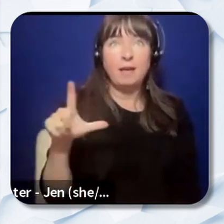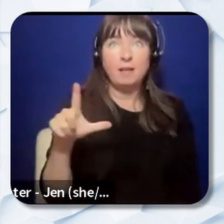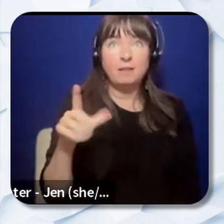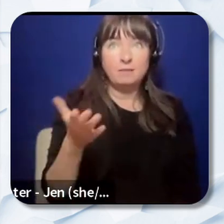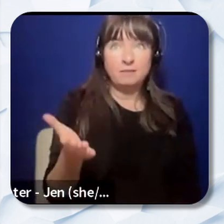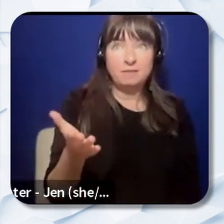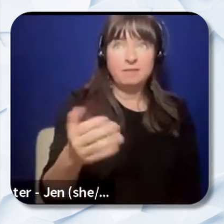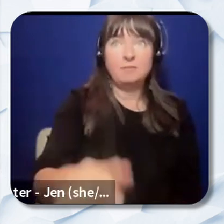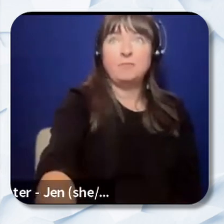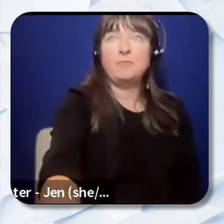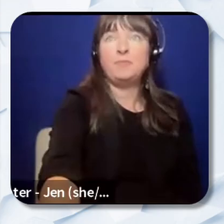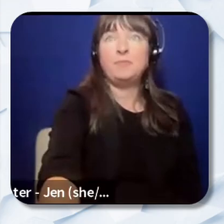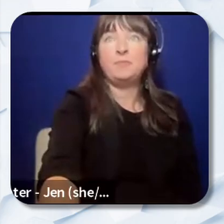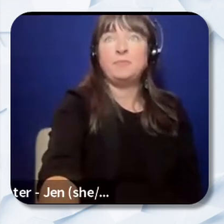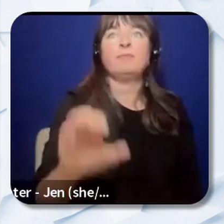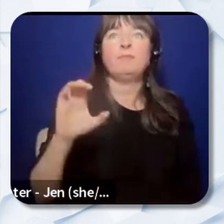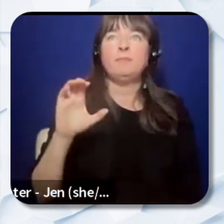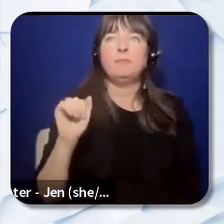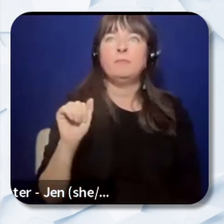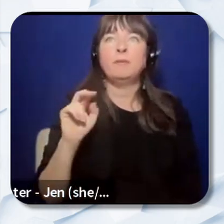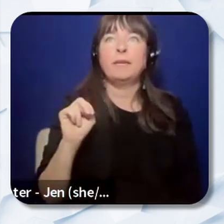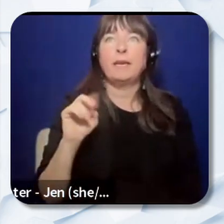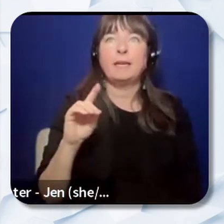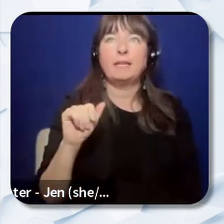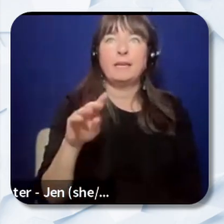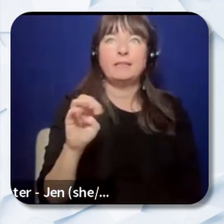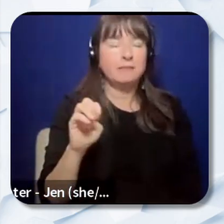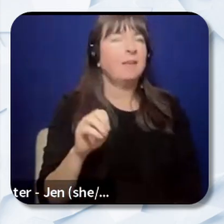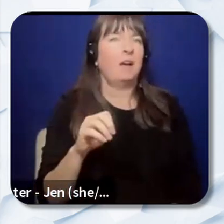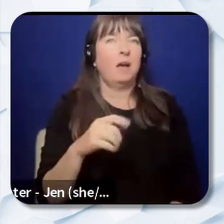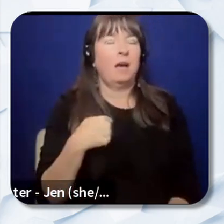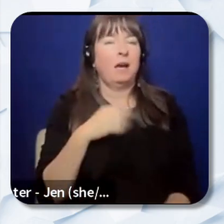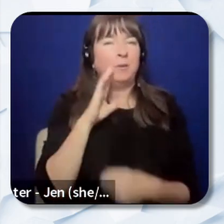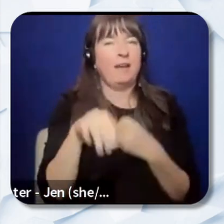Candace Manansala: I'd can actually piggyback on what Alycia was saying too as well as here at our